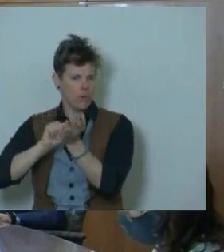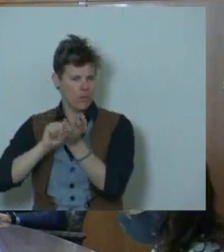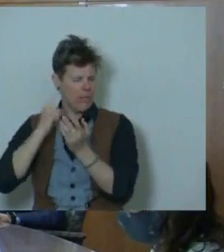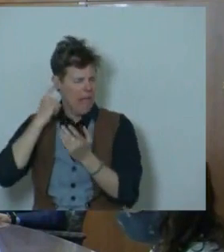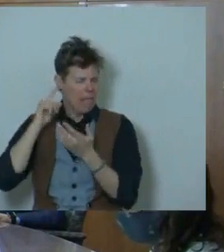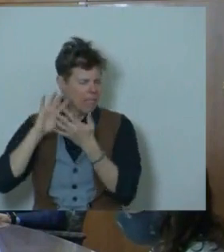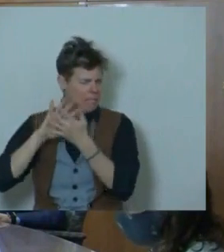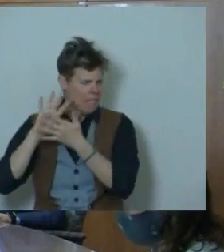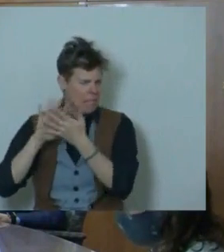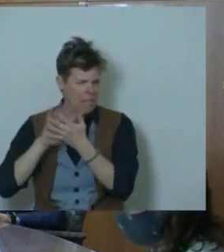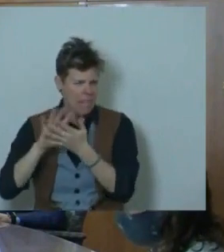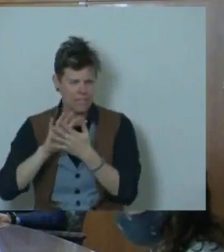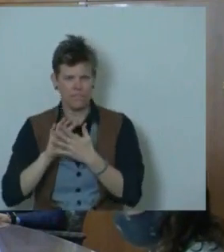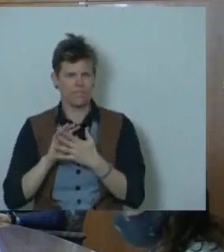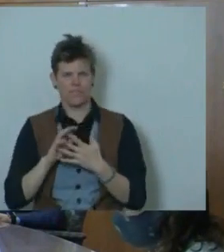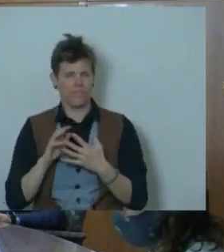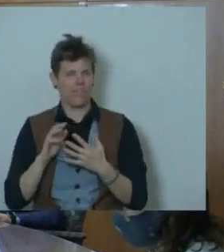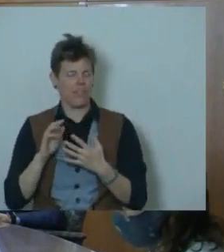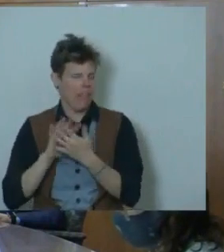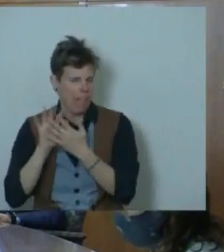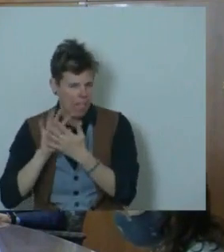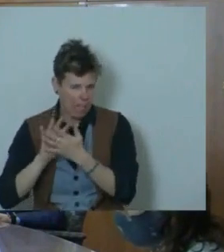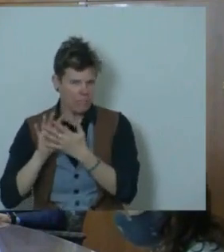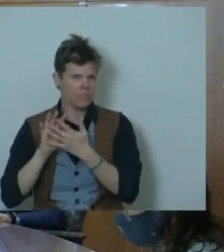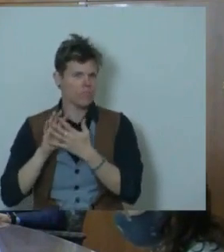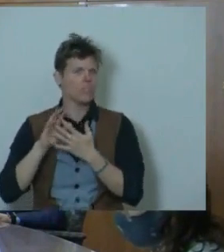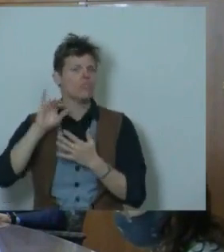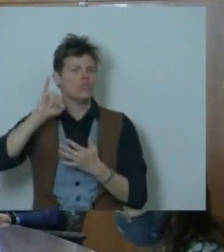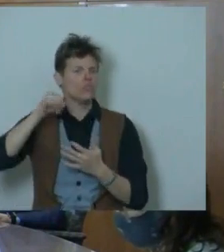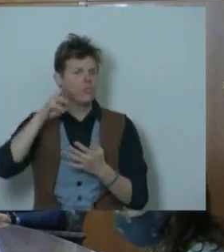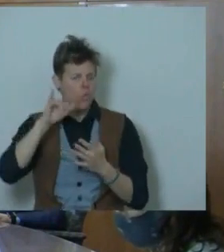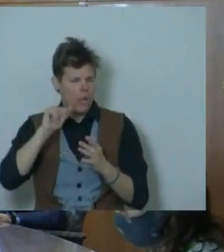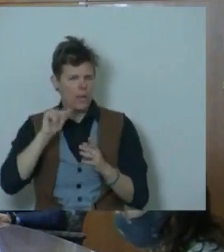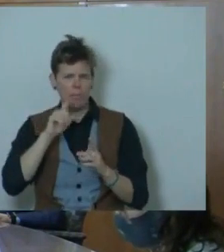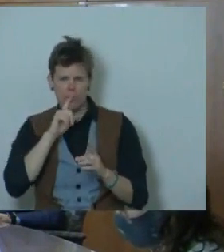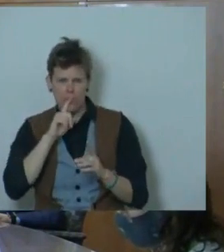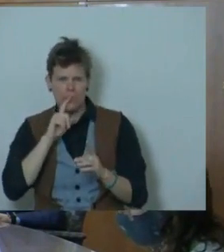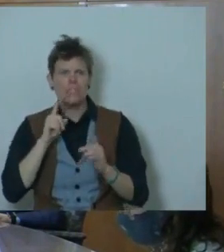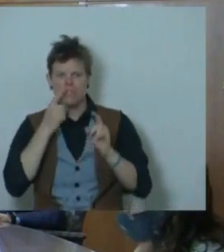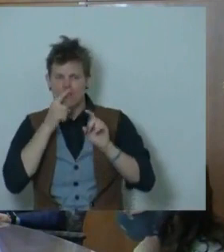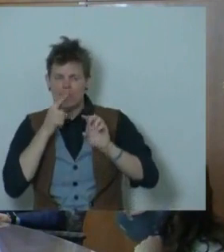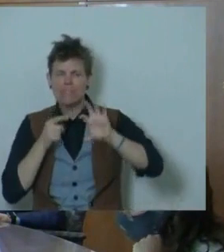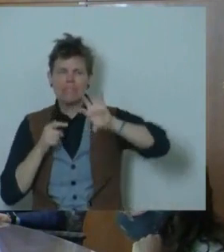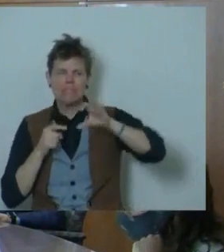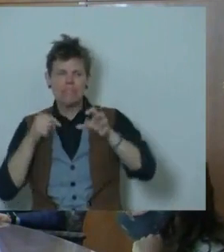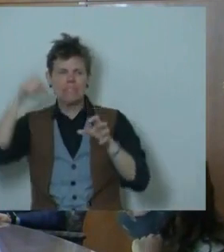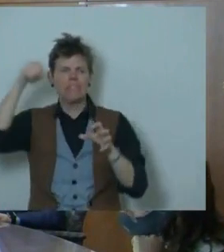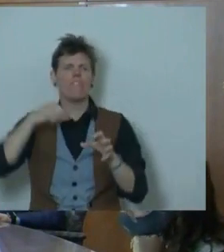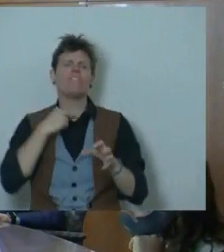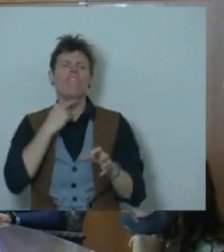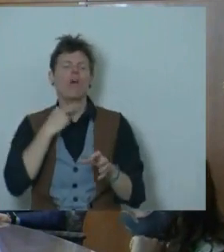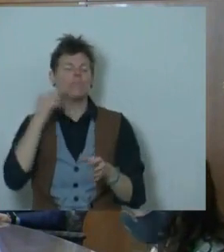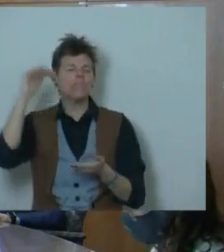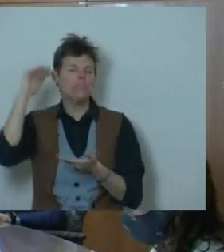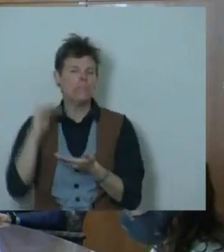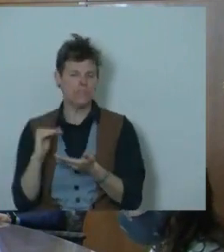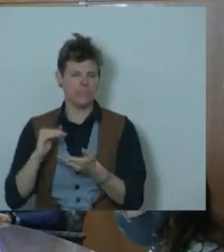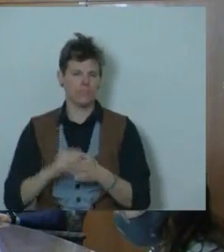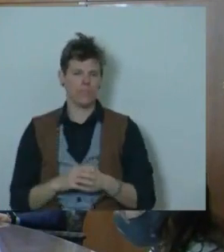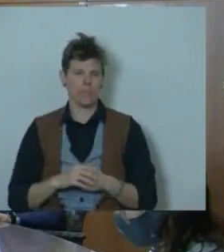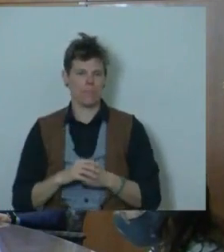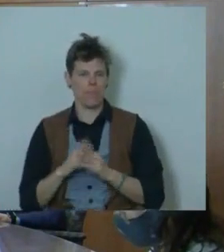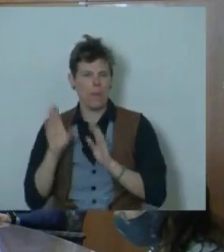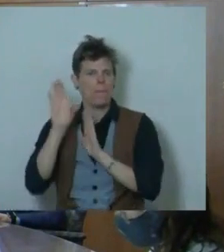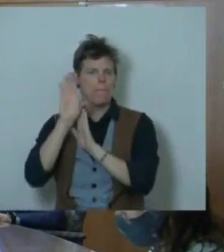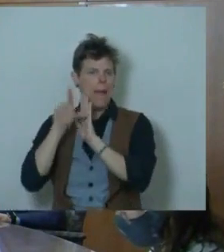NEXT I WILL GO TO JULIO GOLDBERG -- JULIA GOLDBERG.